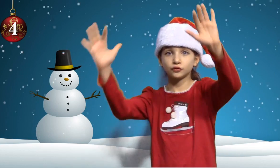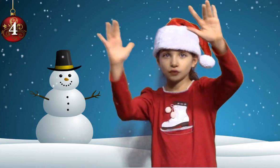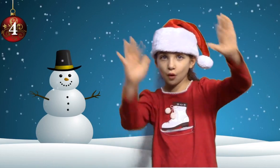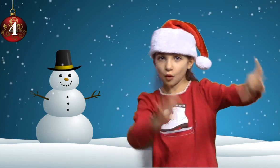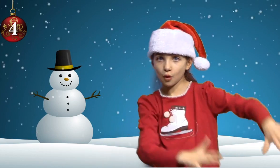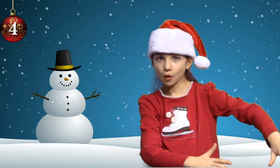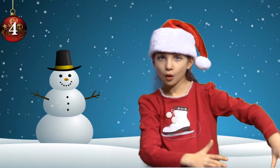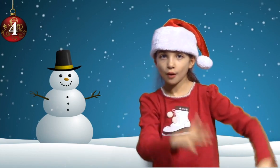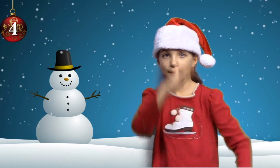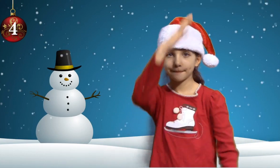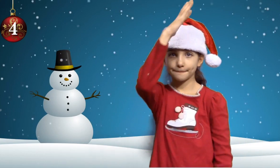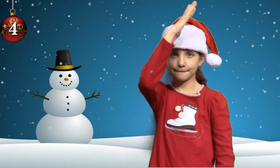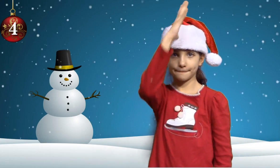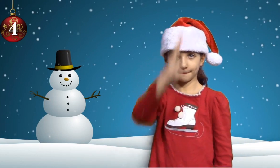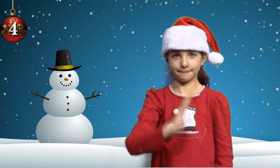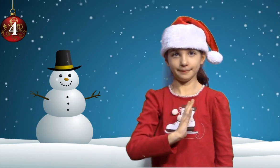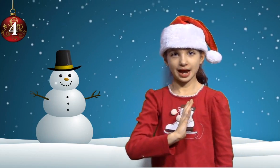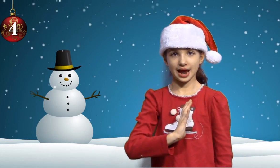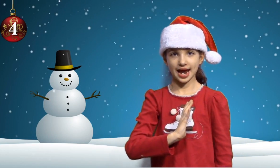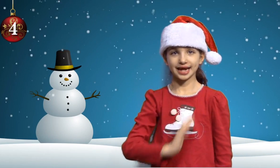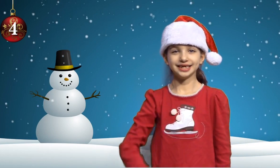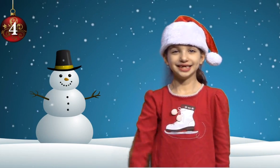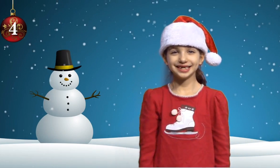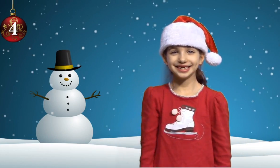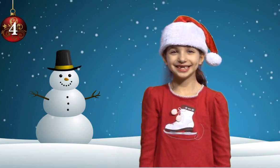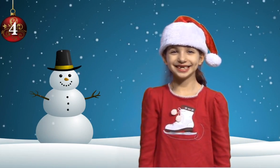SNOWMAN